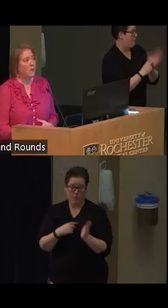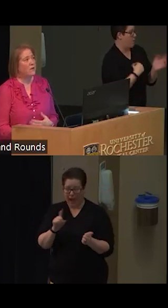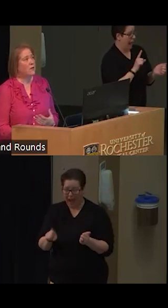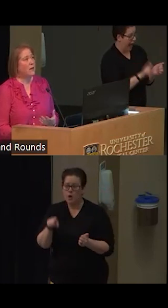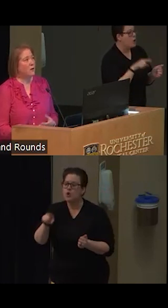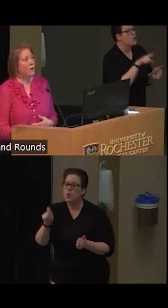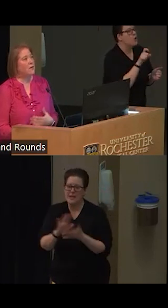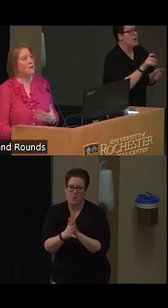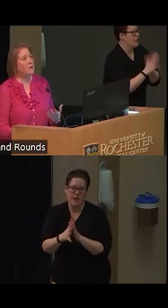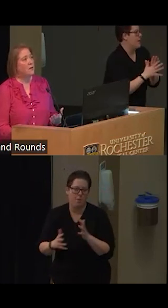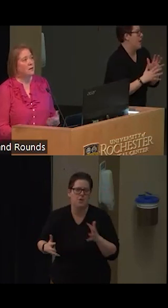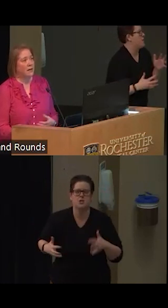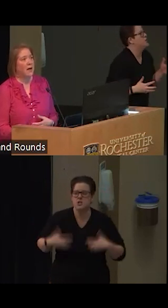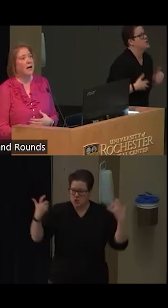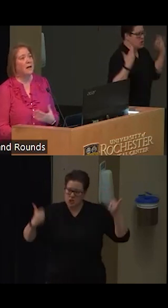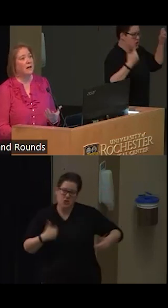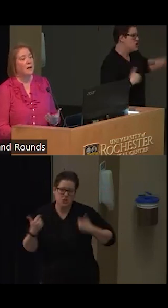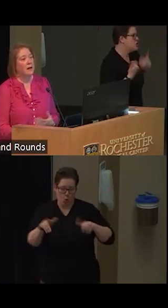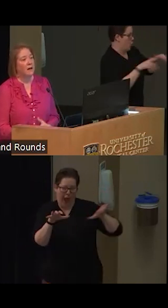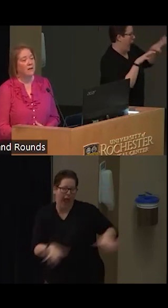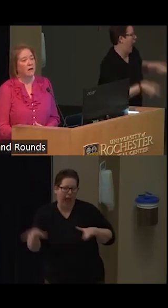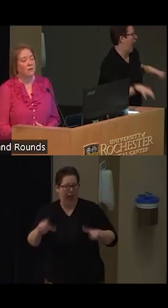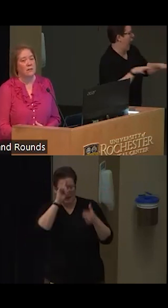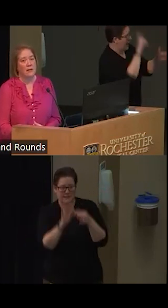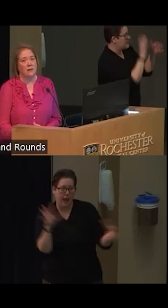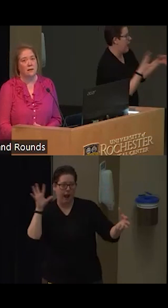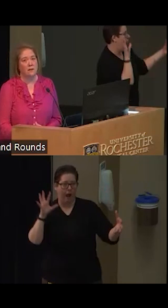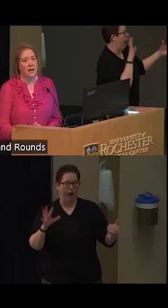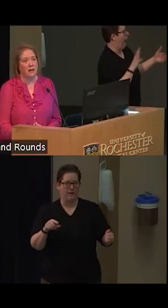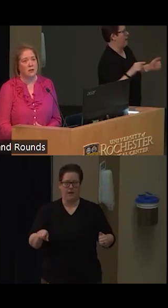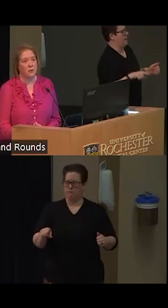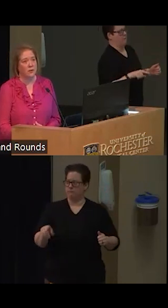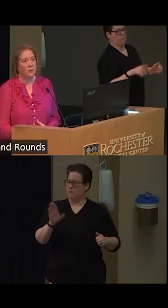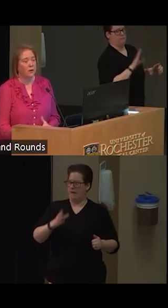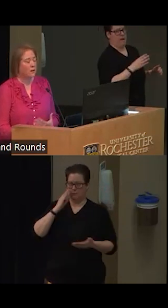become agitated aggressive psychotic and that wasn't anything that they had experience with